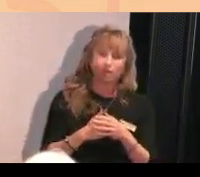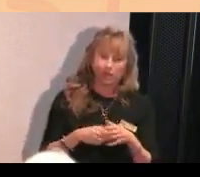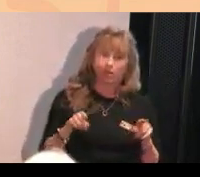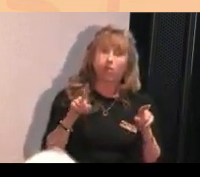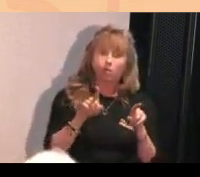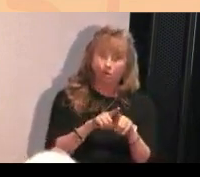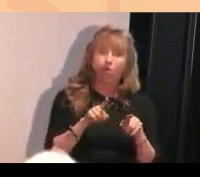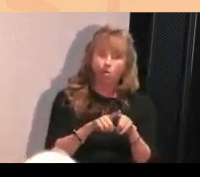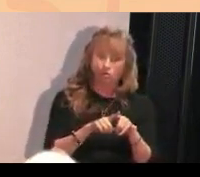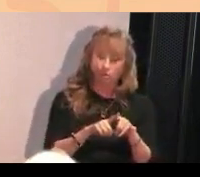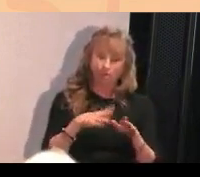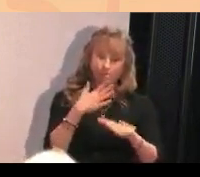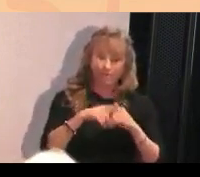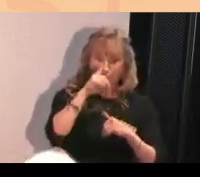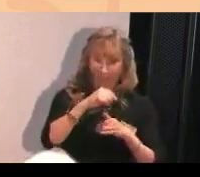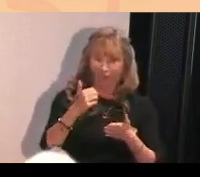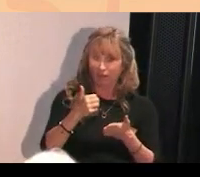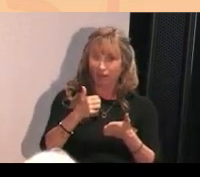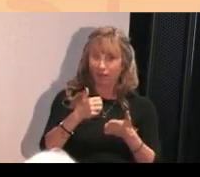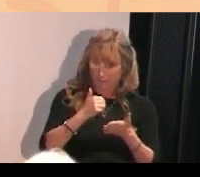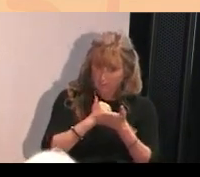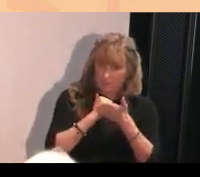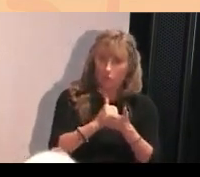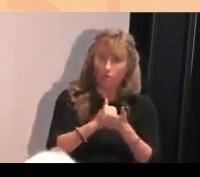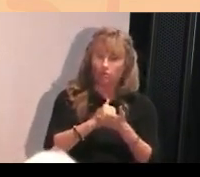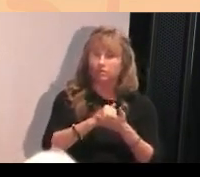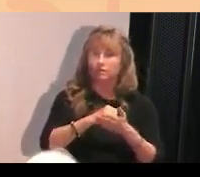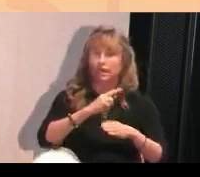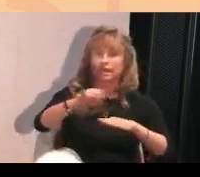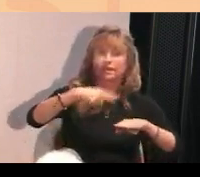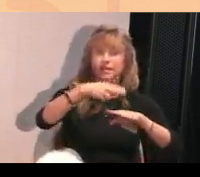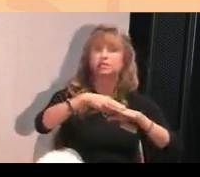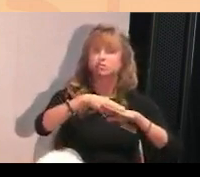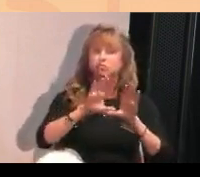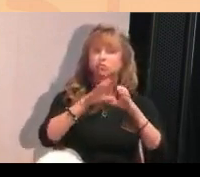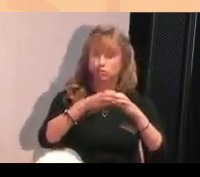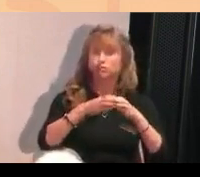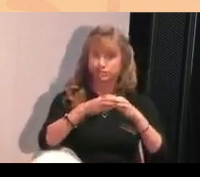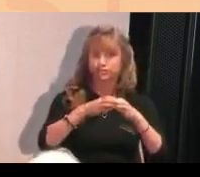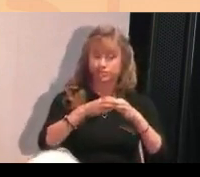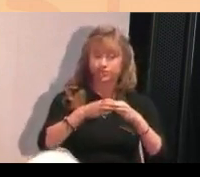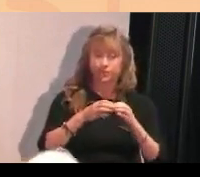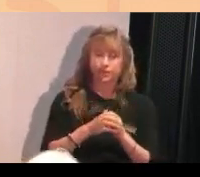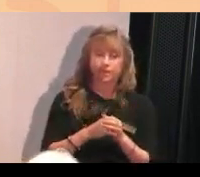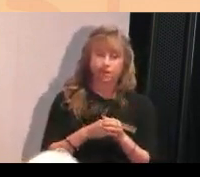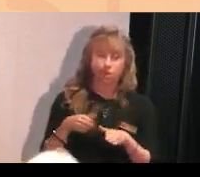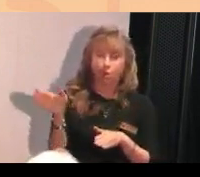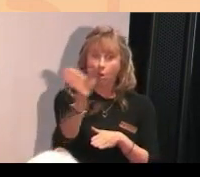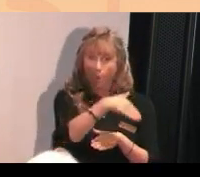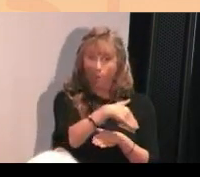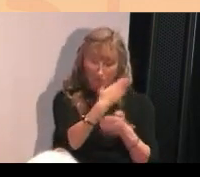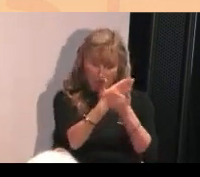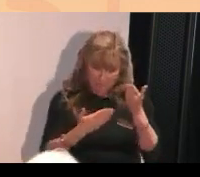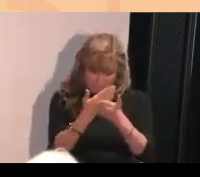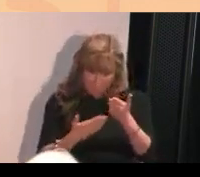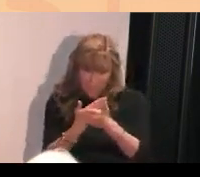for a national body for First Nation arts and culture all submissions the overwhelming